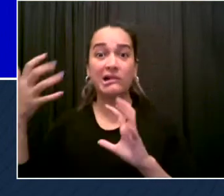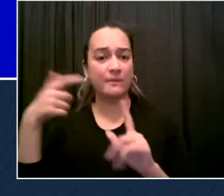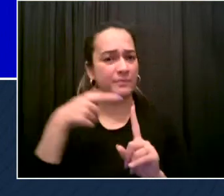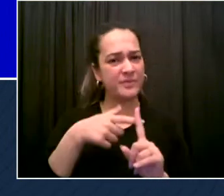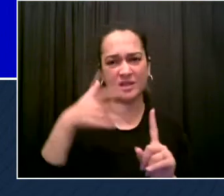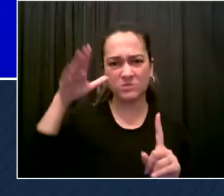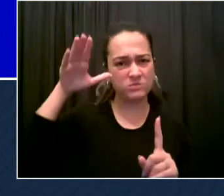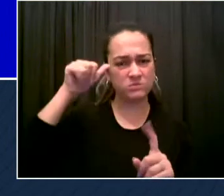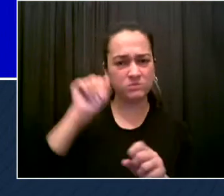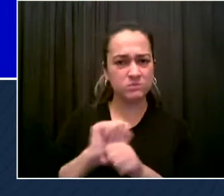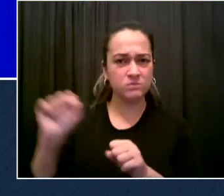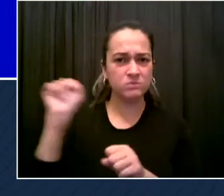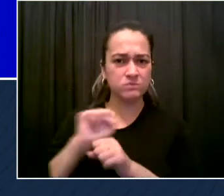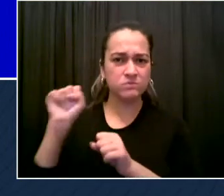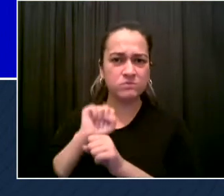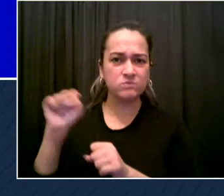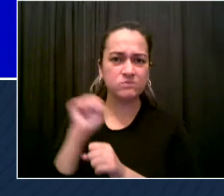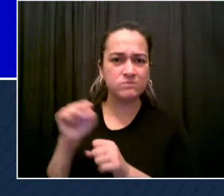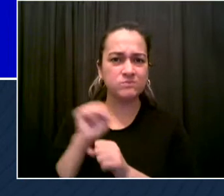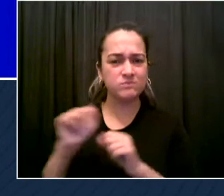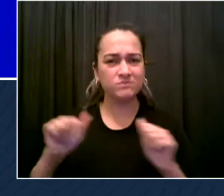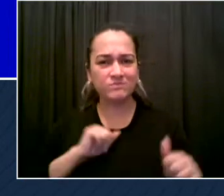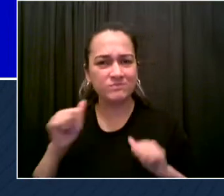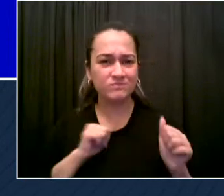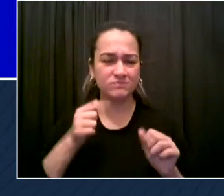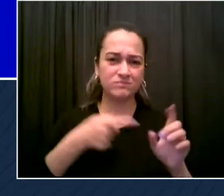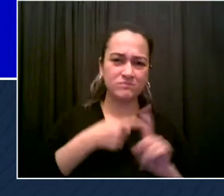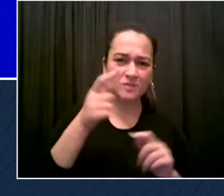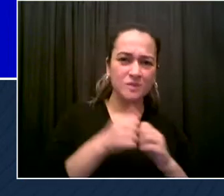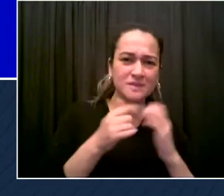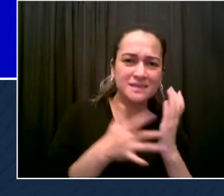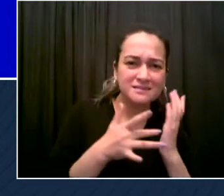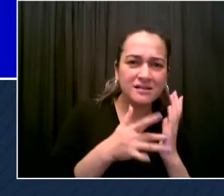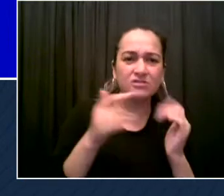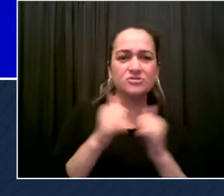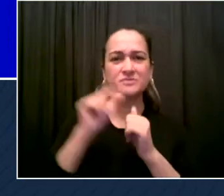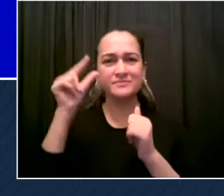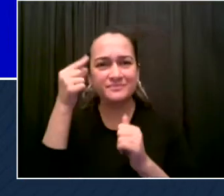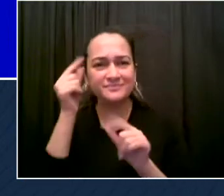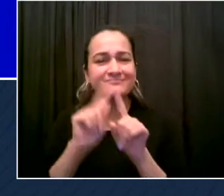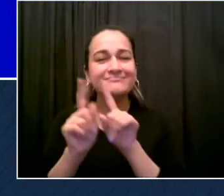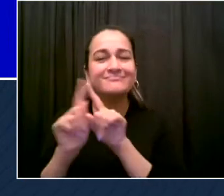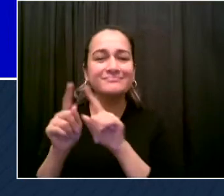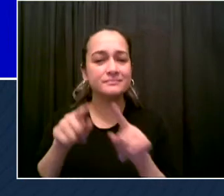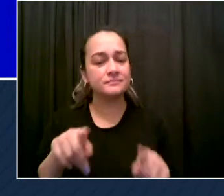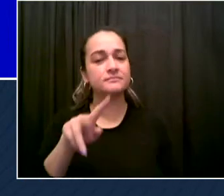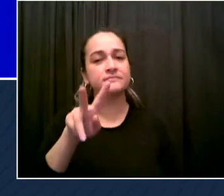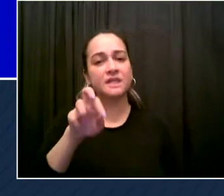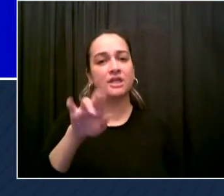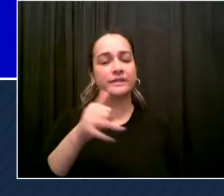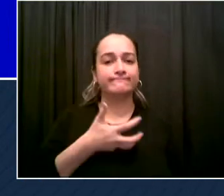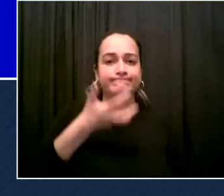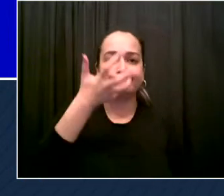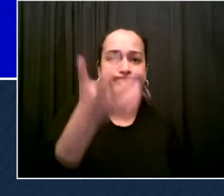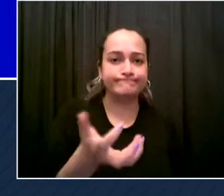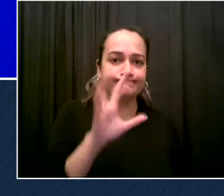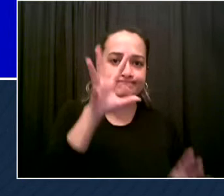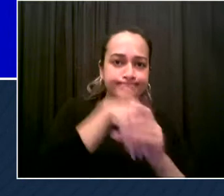TO TAKE ON THE ROLE I DID NOT KNOW WE WOULD BE HANDLING THE PANDEMIC. HE HAS BEEN A STEADY AND STRONG LEADER THROUGHUTO. HET W LA DEPARTMENT HAS PLAYA CRUCIAL ROLE, HELPING US